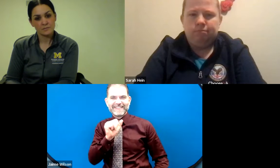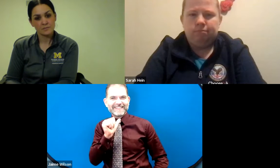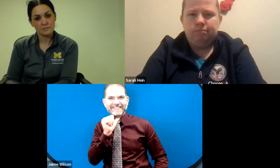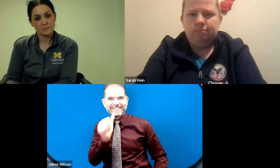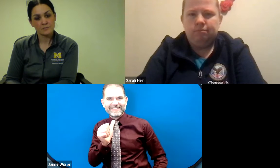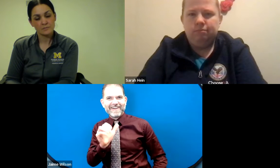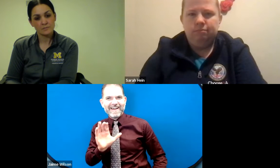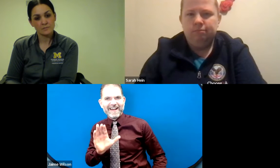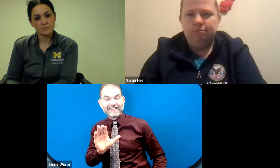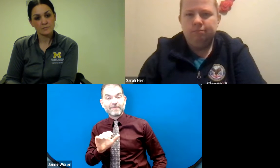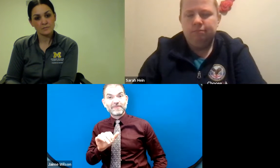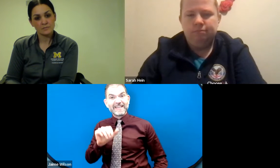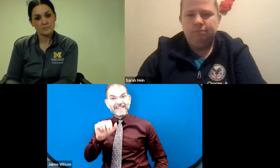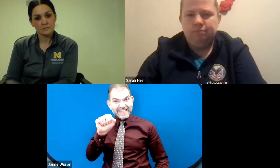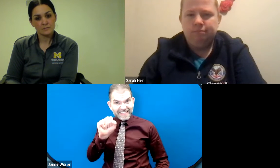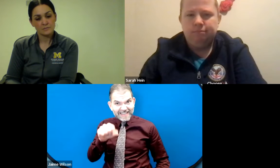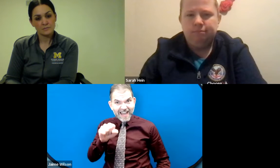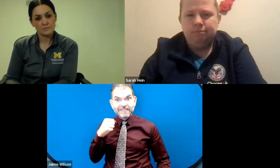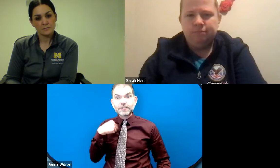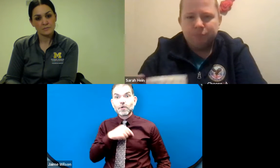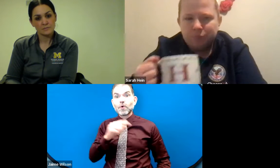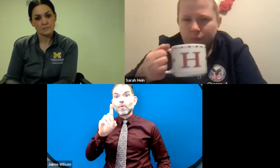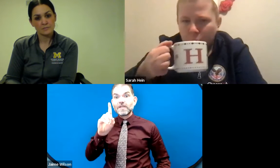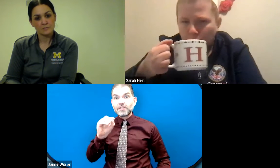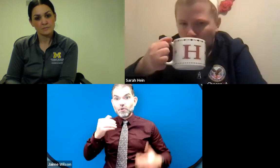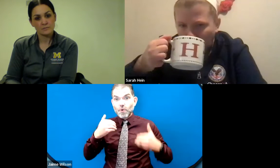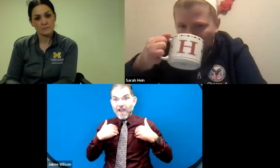ASL Interpreter: right. So dementia is not a normal ASL Interpreter: progress of aging.